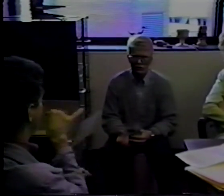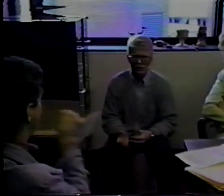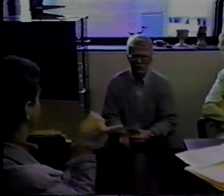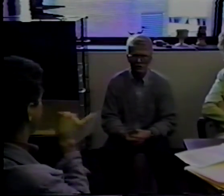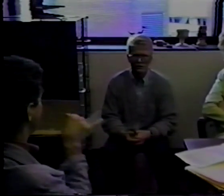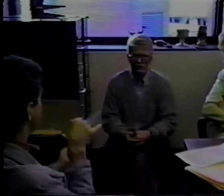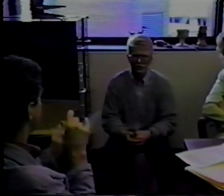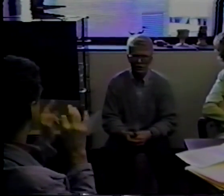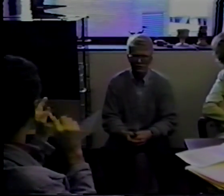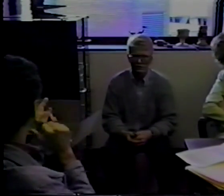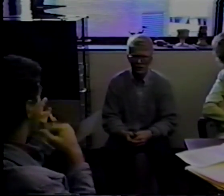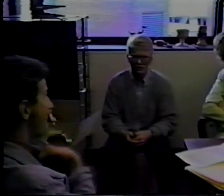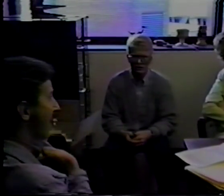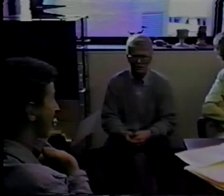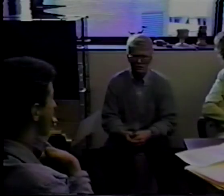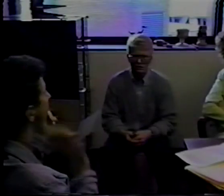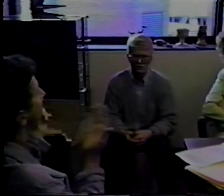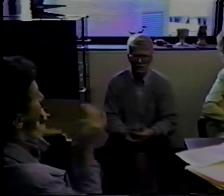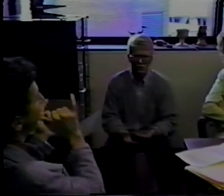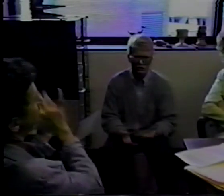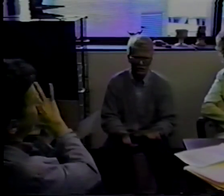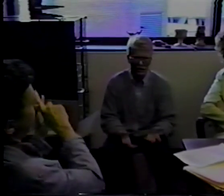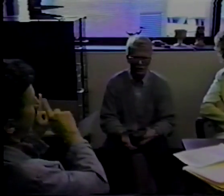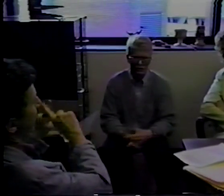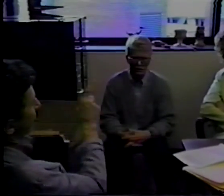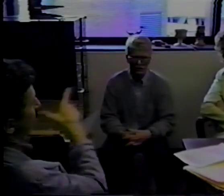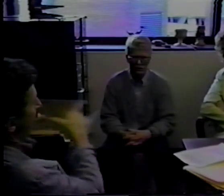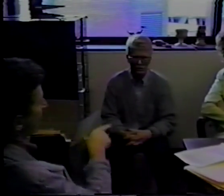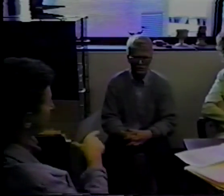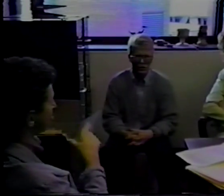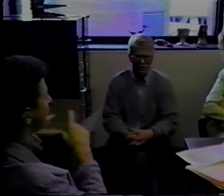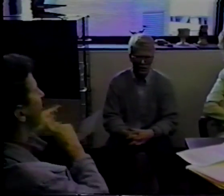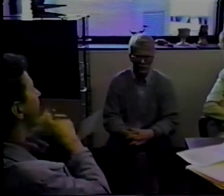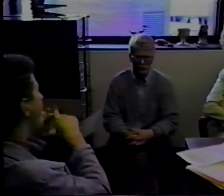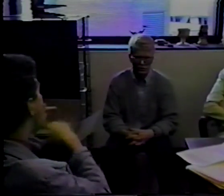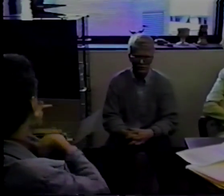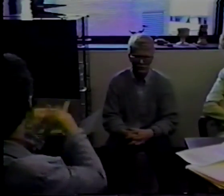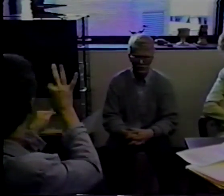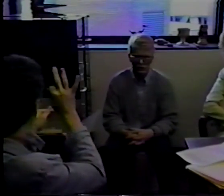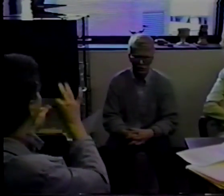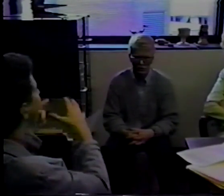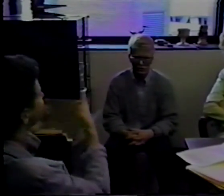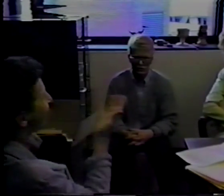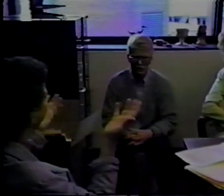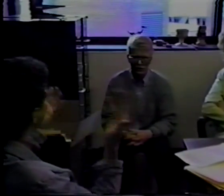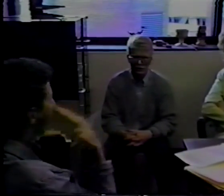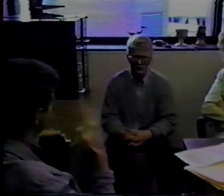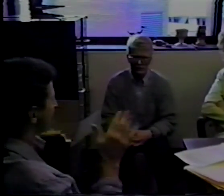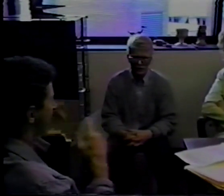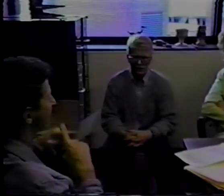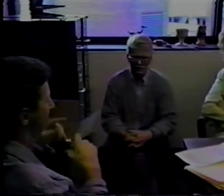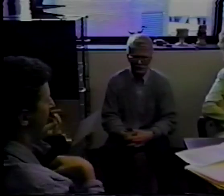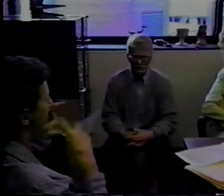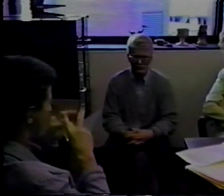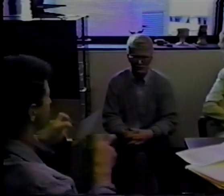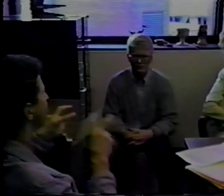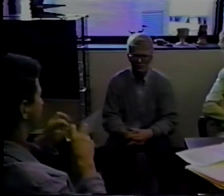then I'll try to look for something that is equal to that within spoken language cues. Professor: Yeah must be